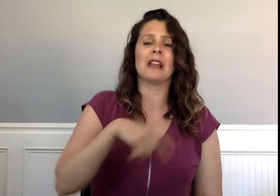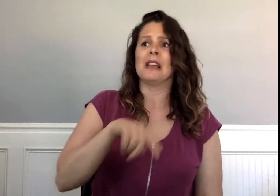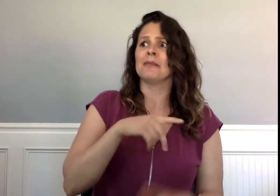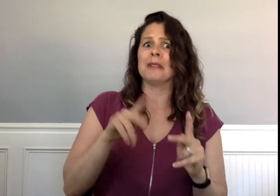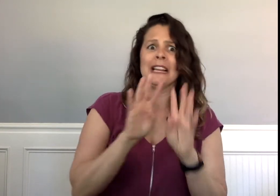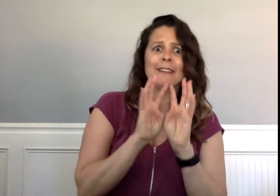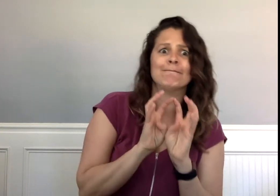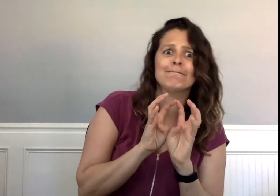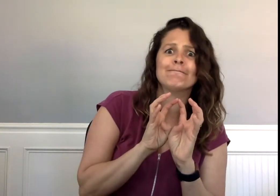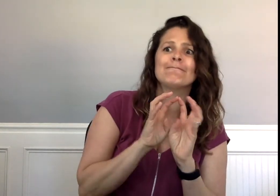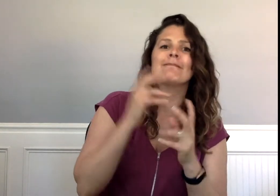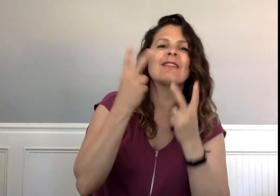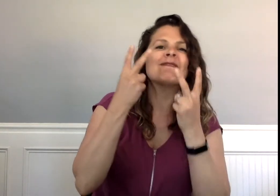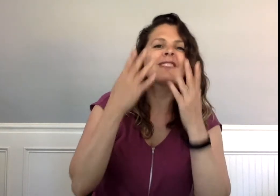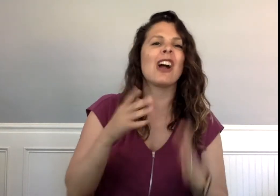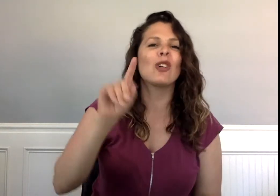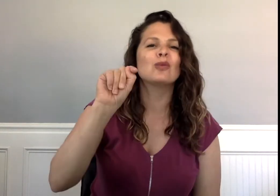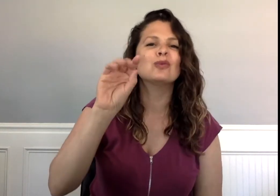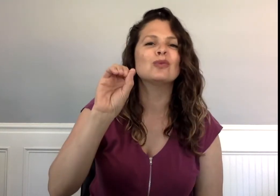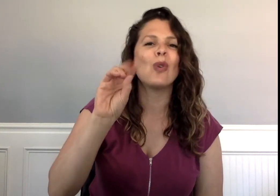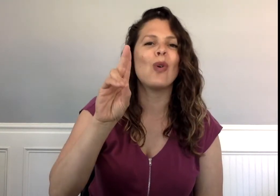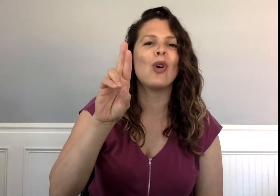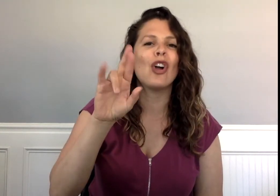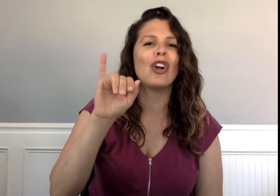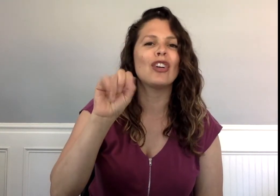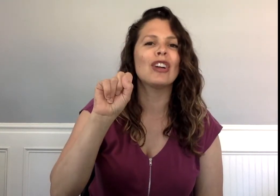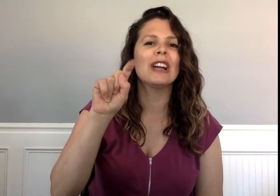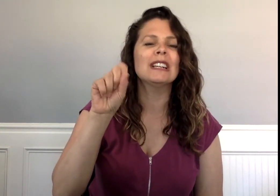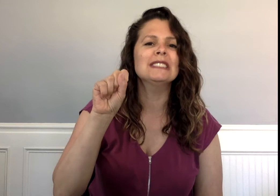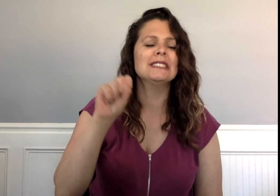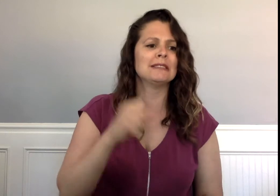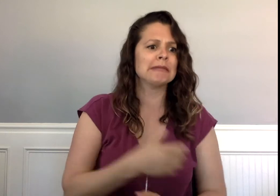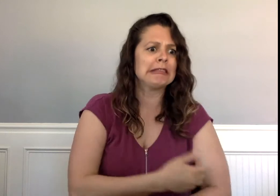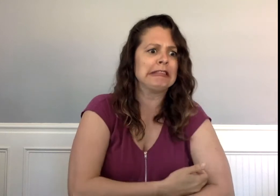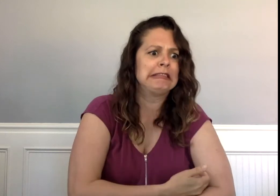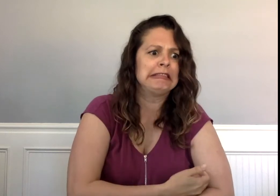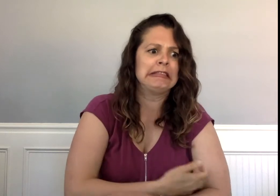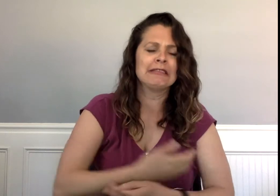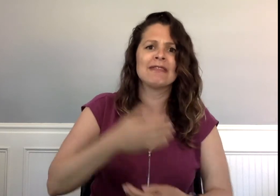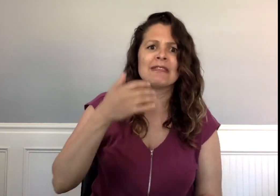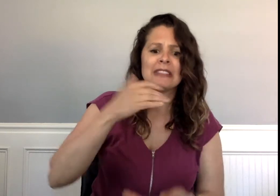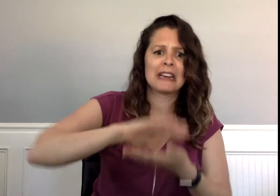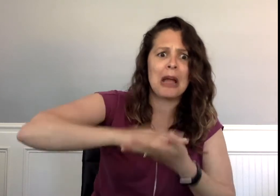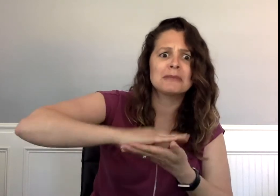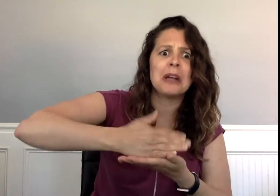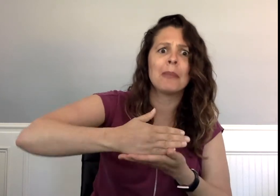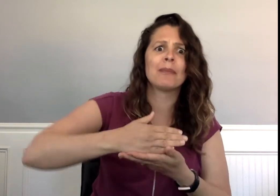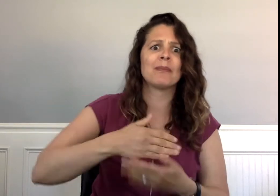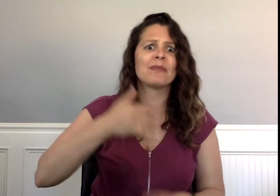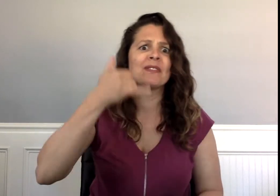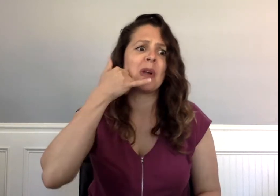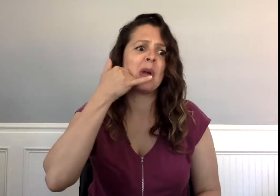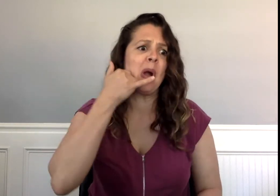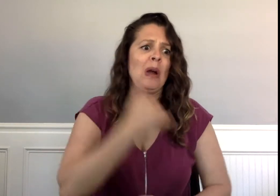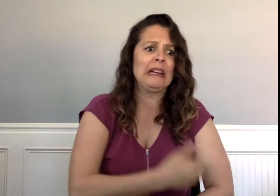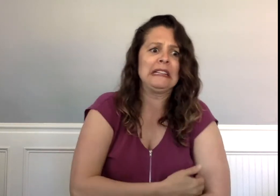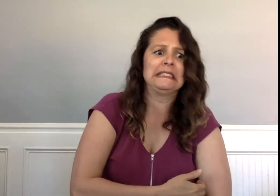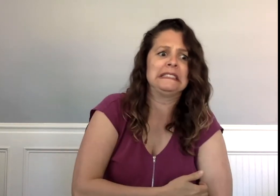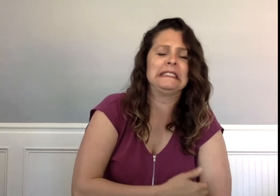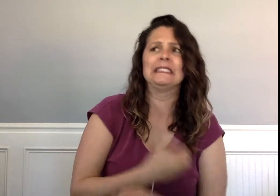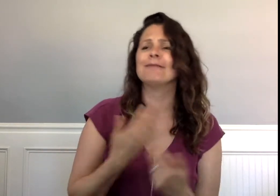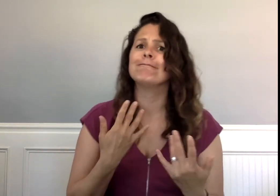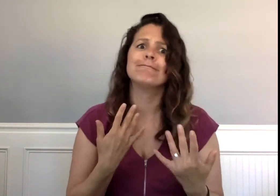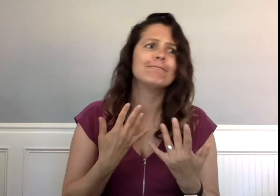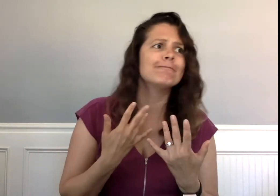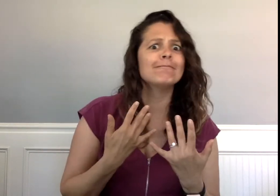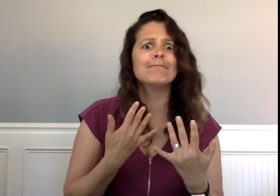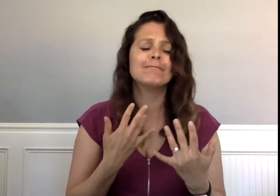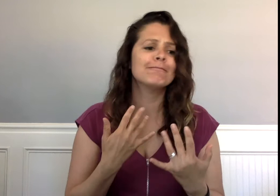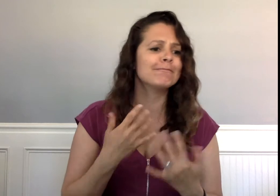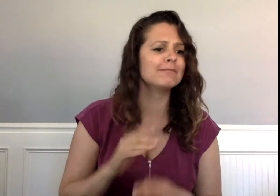There were other tourists huddled together clutching cell phones and laptops, waiting.